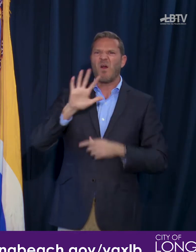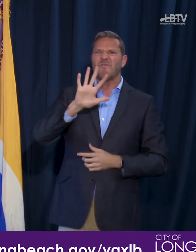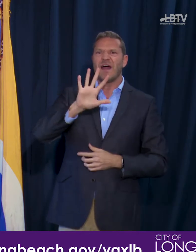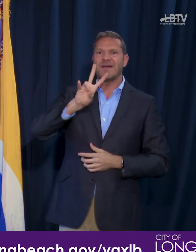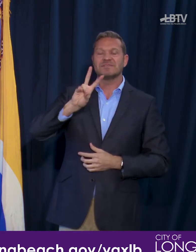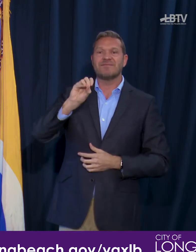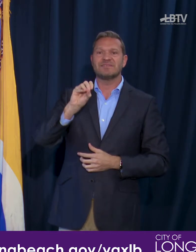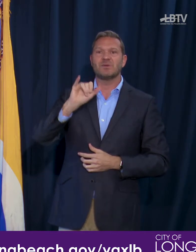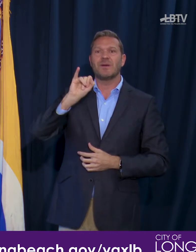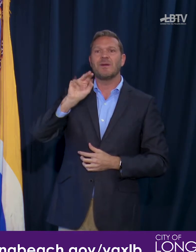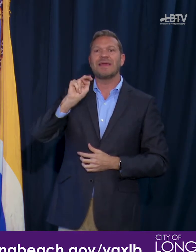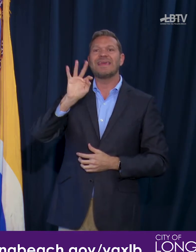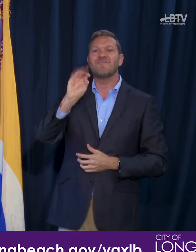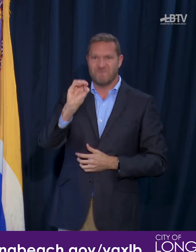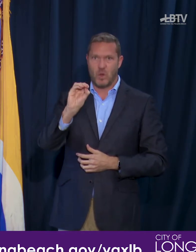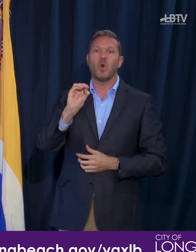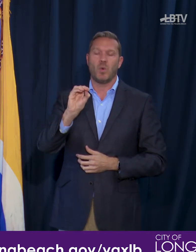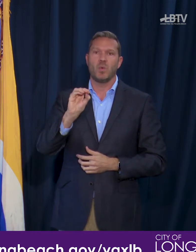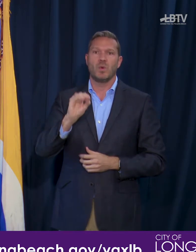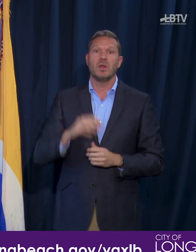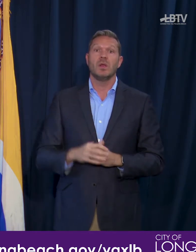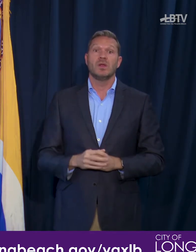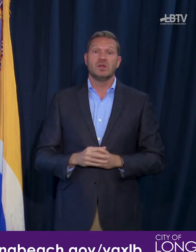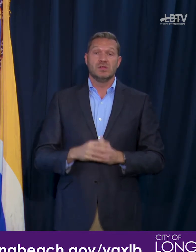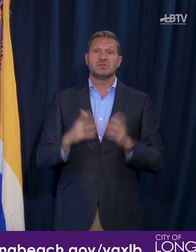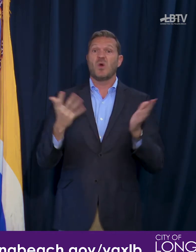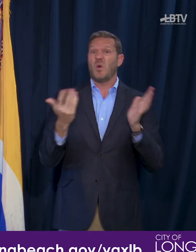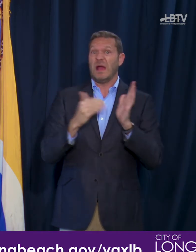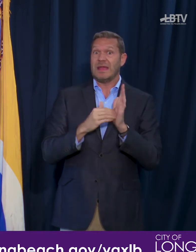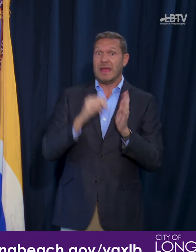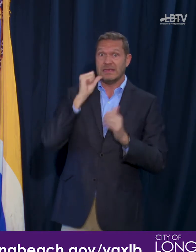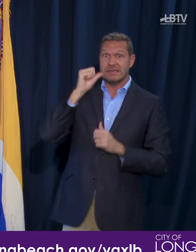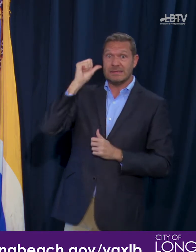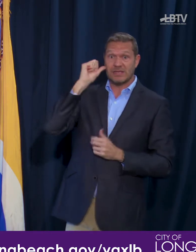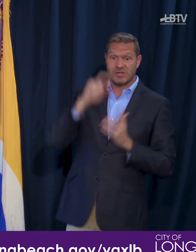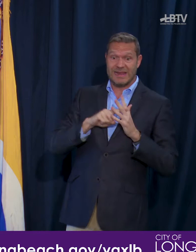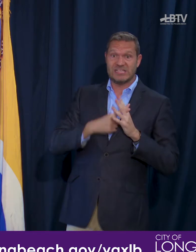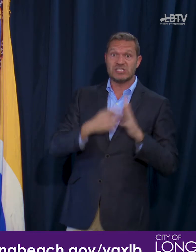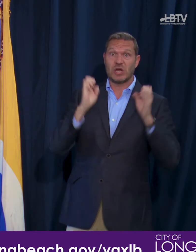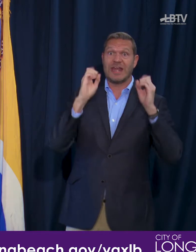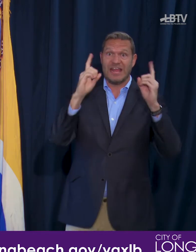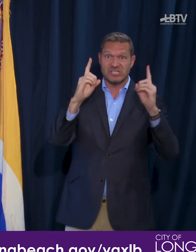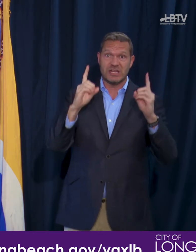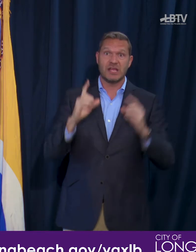We'll also note that yesterday we began vaccinating educators. We did Long Beach Unified School District.